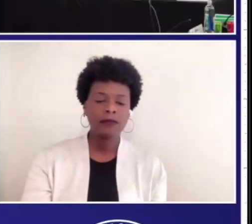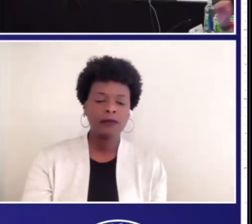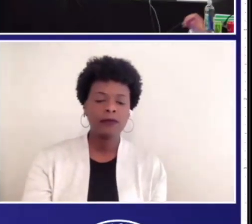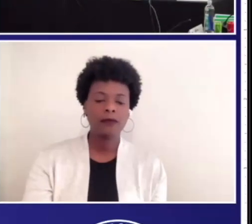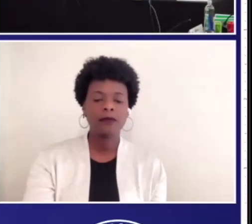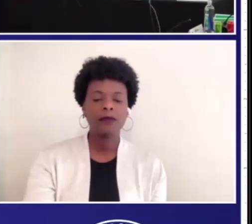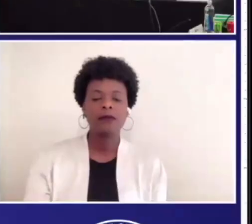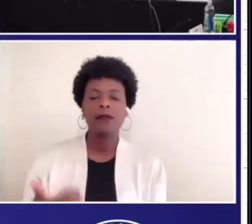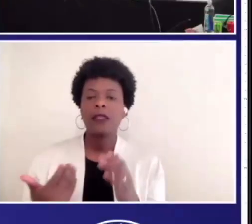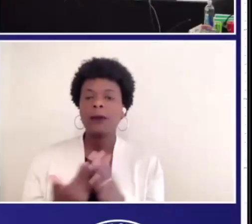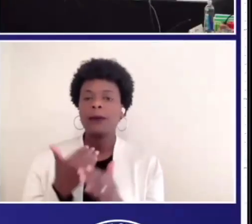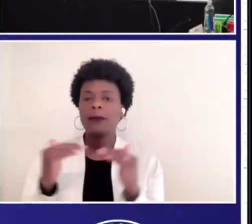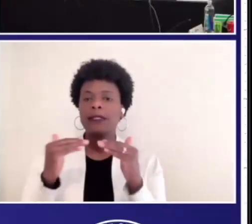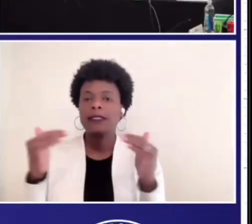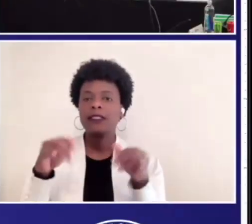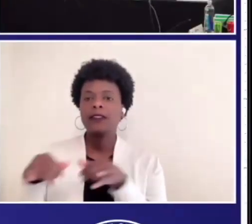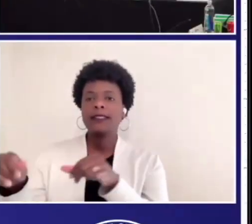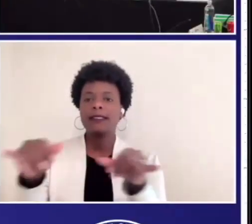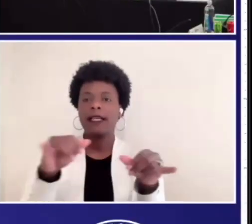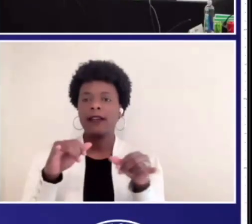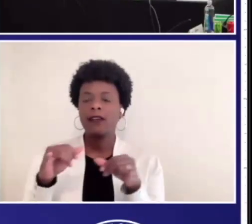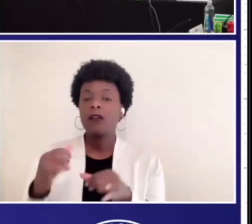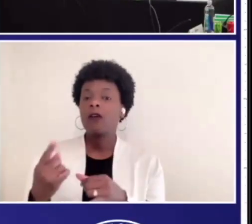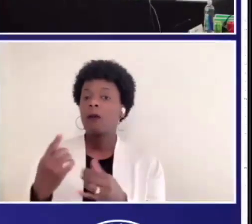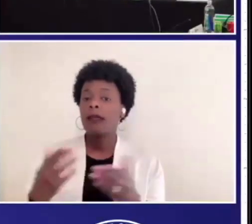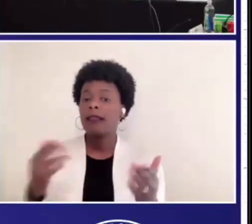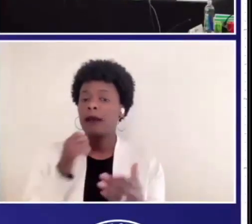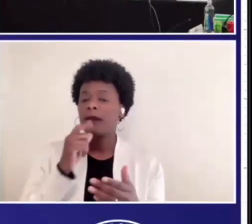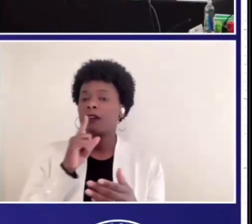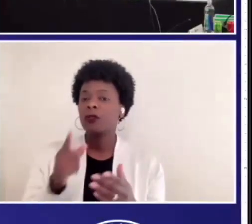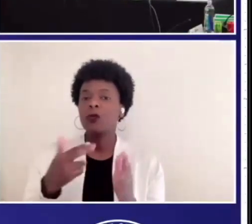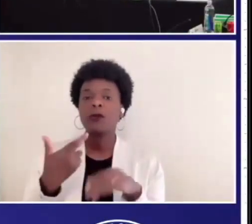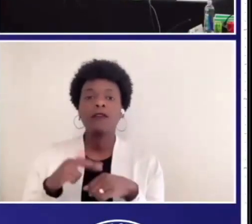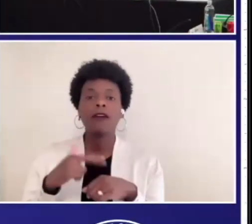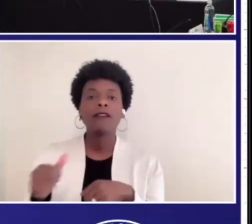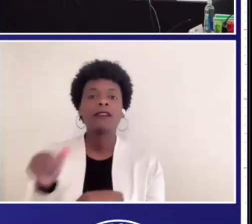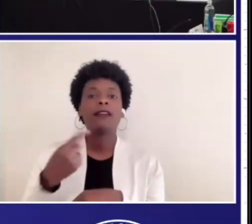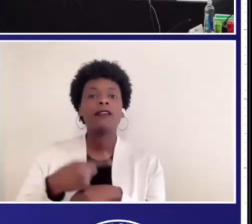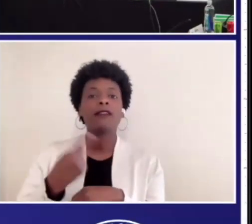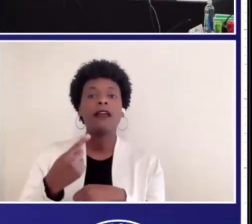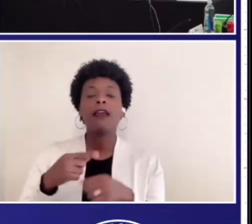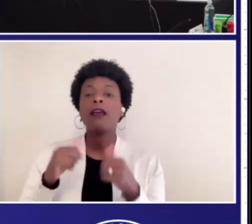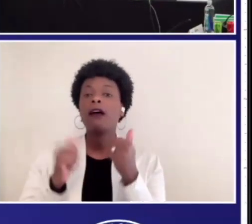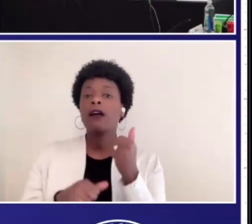on my sheet that I am not sure we referenced the other day, was under the Tiered Standard Plan,